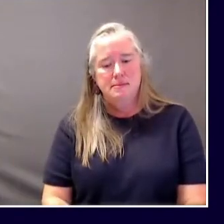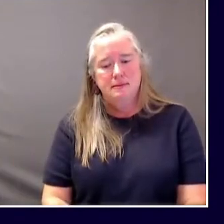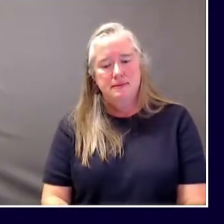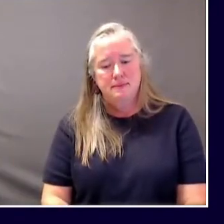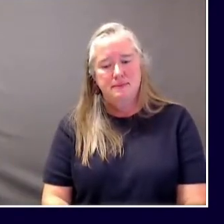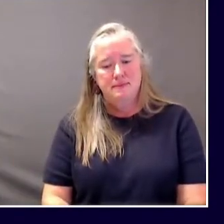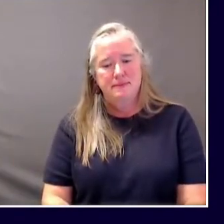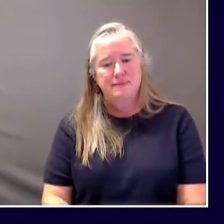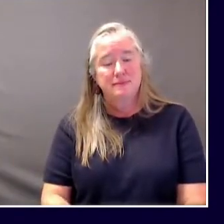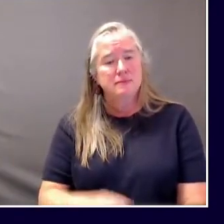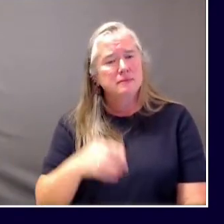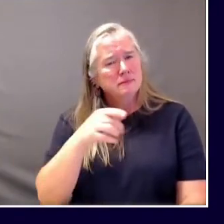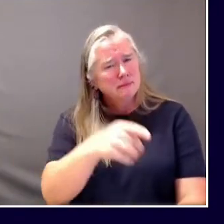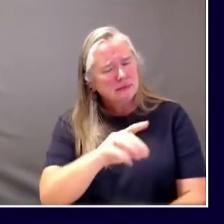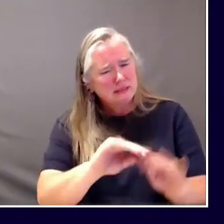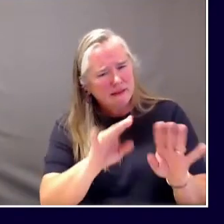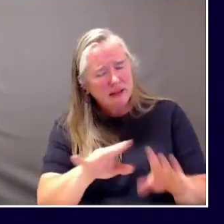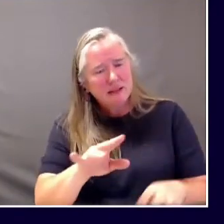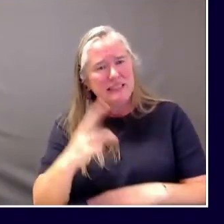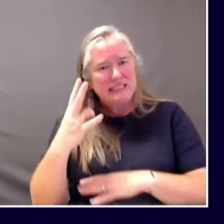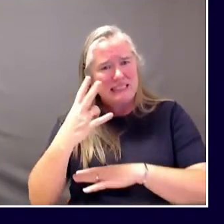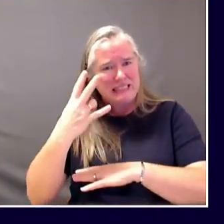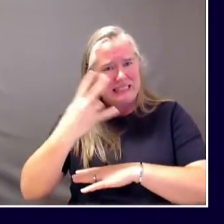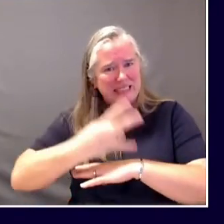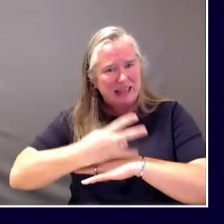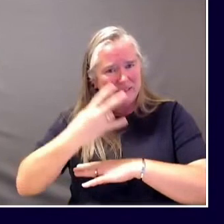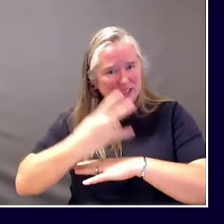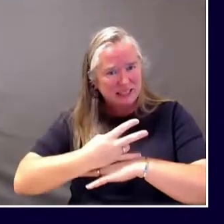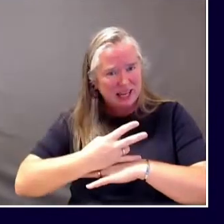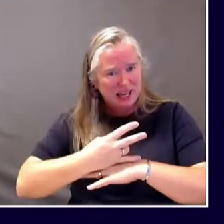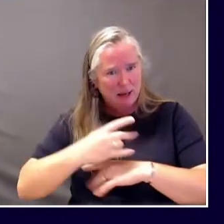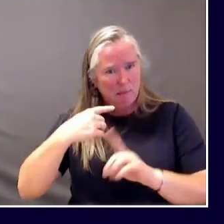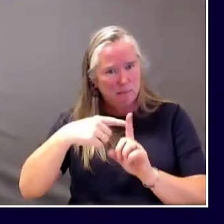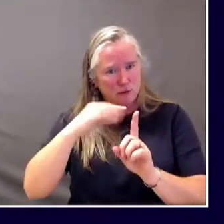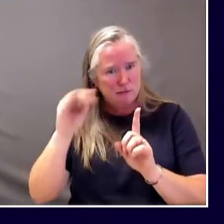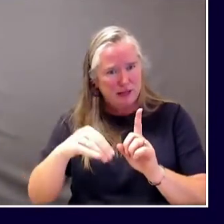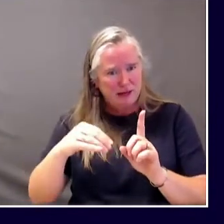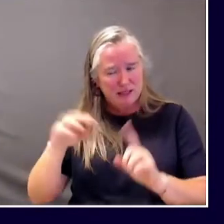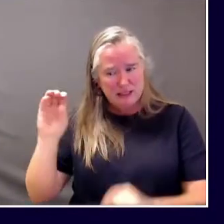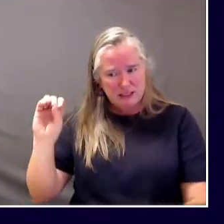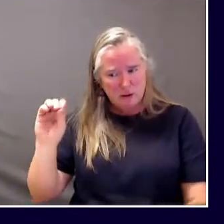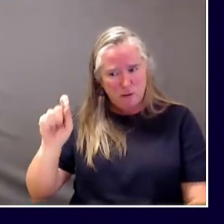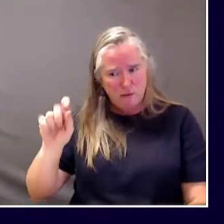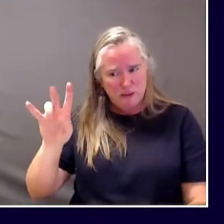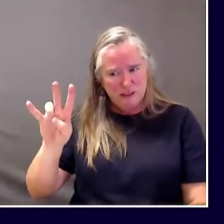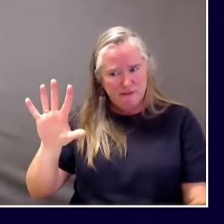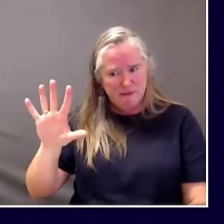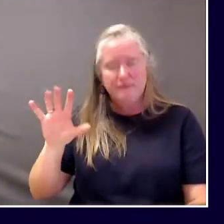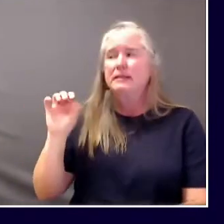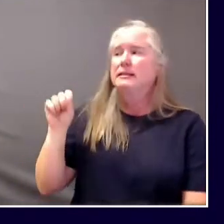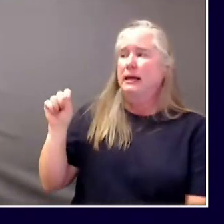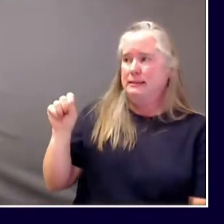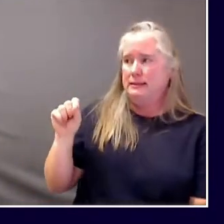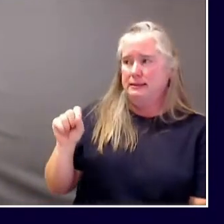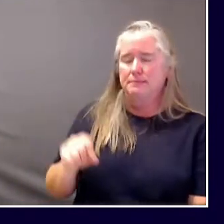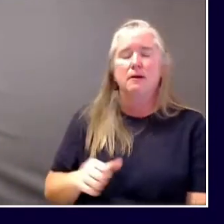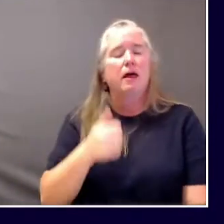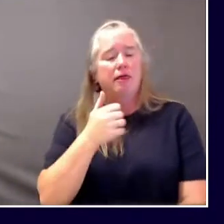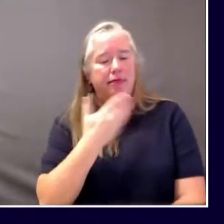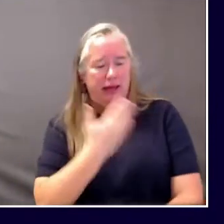the seven day positivity rate Maine is zero point seven five